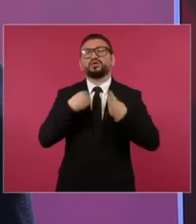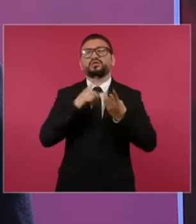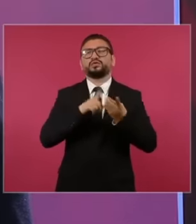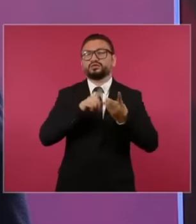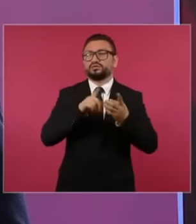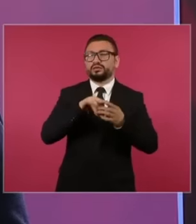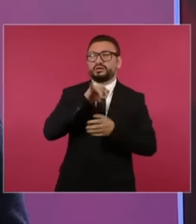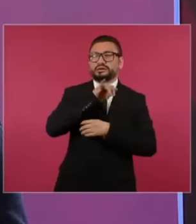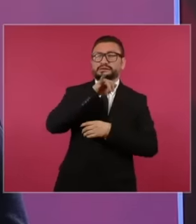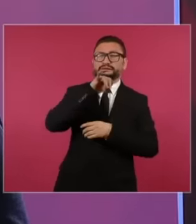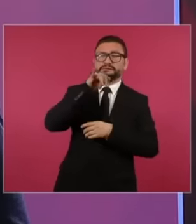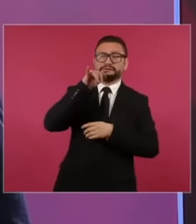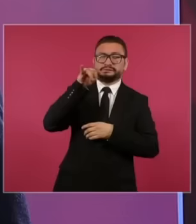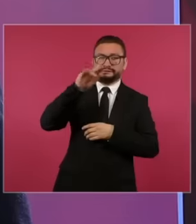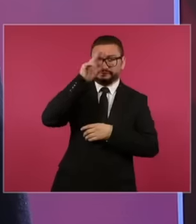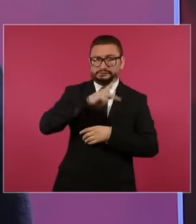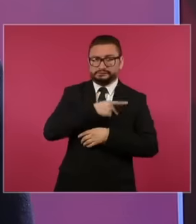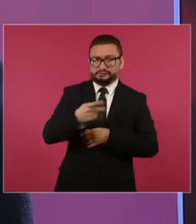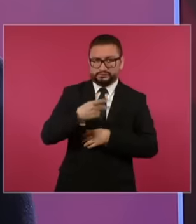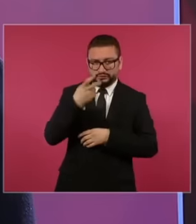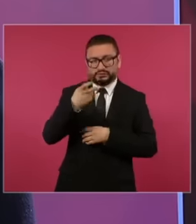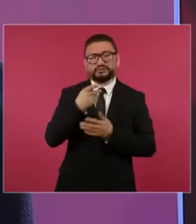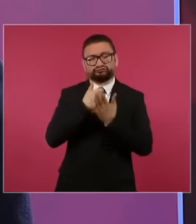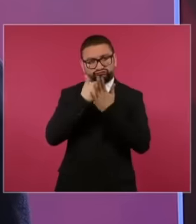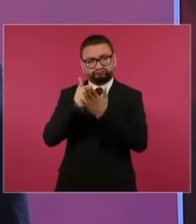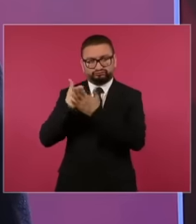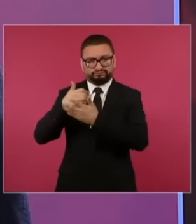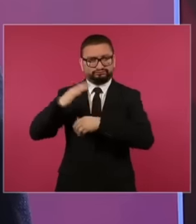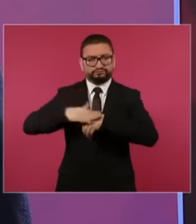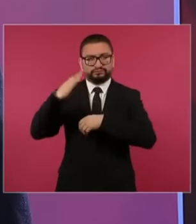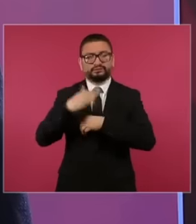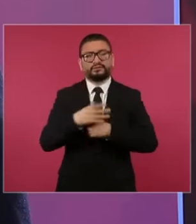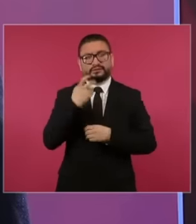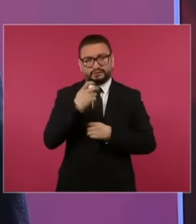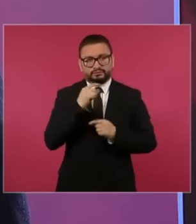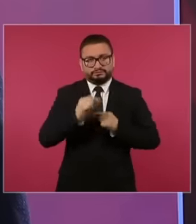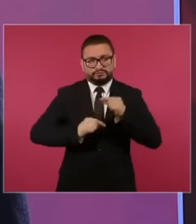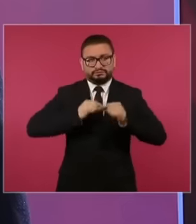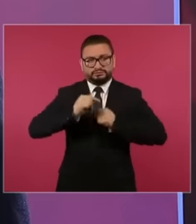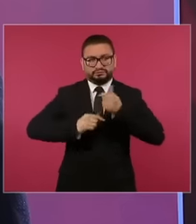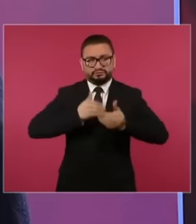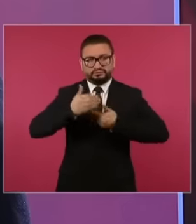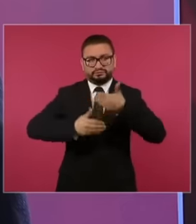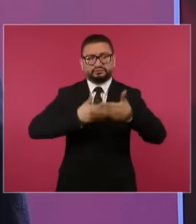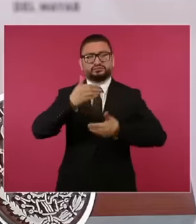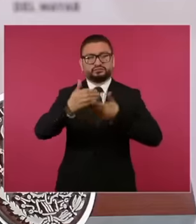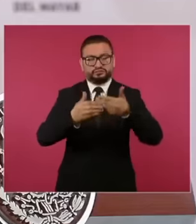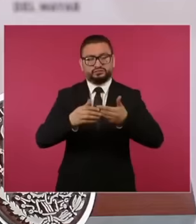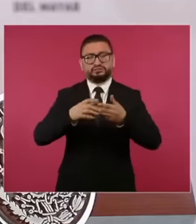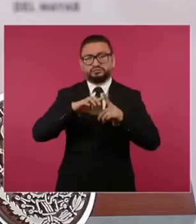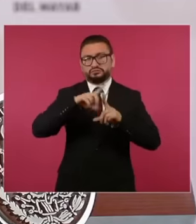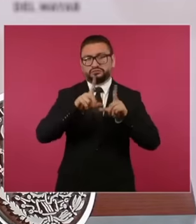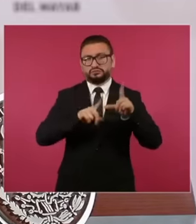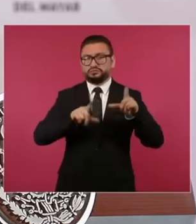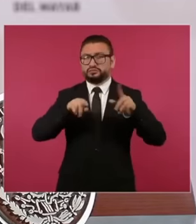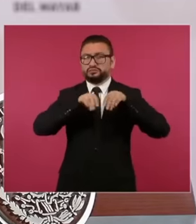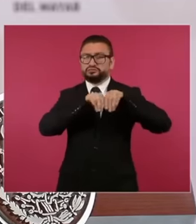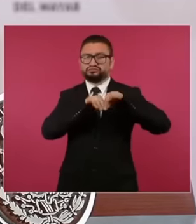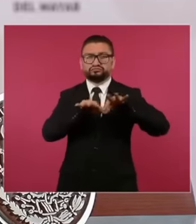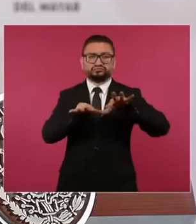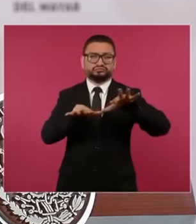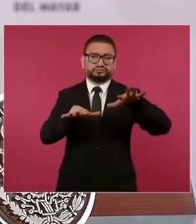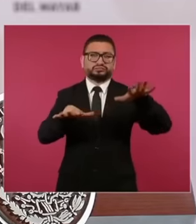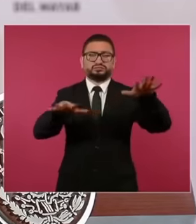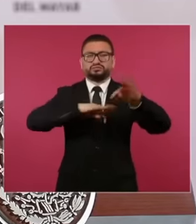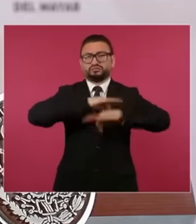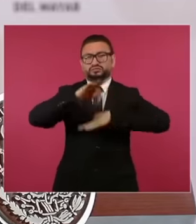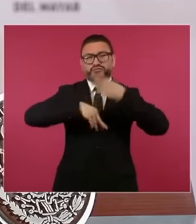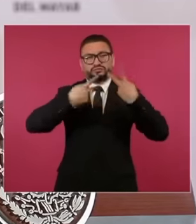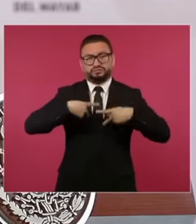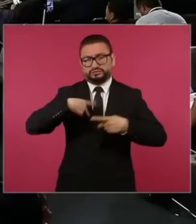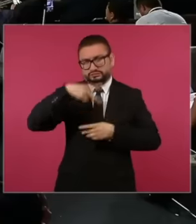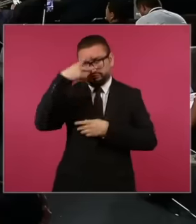and very high marginalization, so little by little we will be able to reach more Mexicans without connectivity, we know